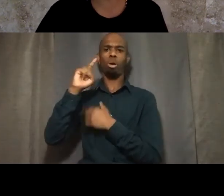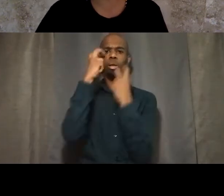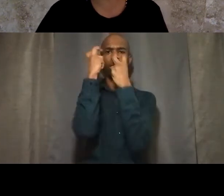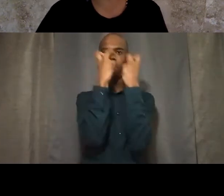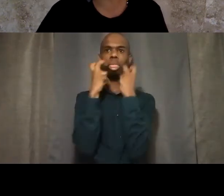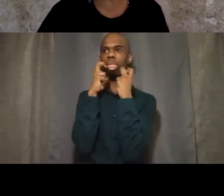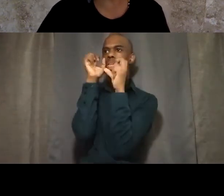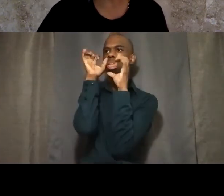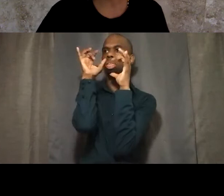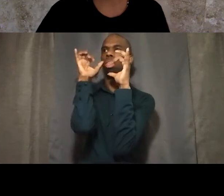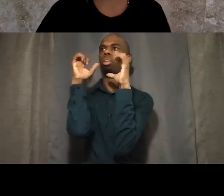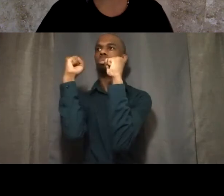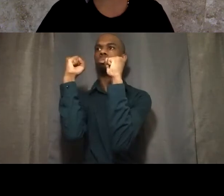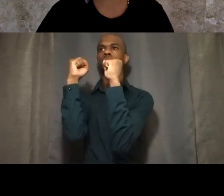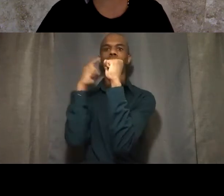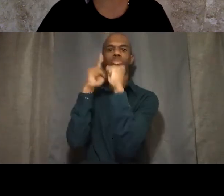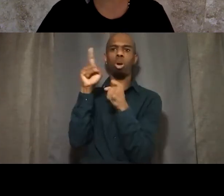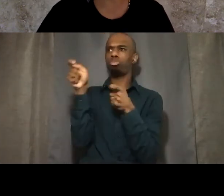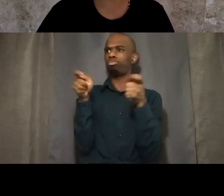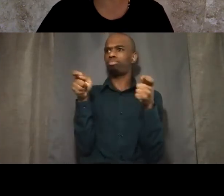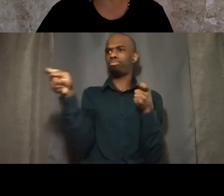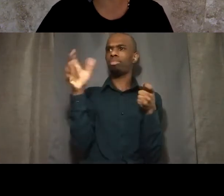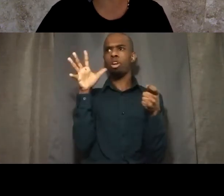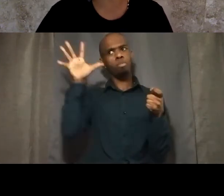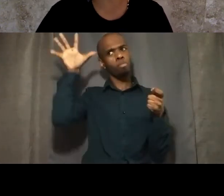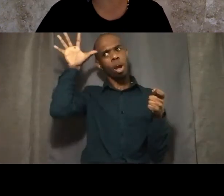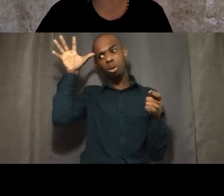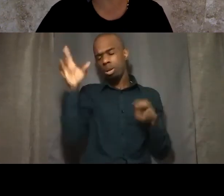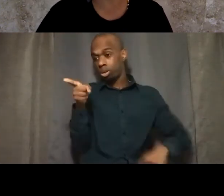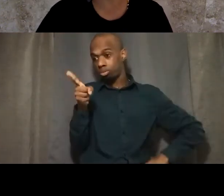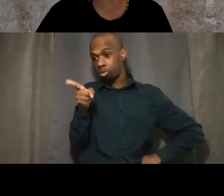to parenting, that says that we're solely responsible for our own children.